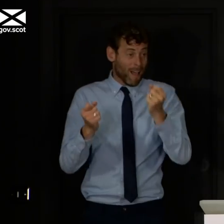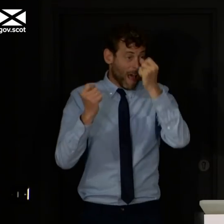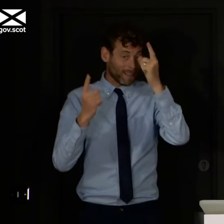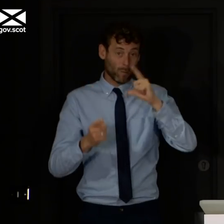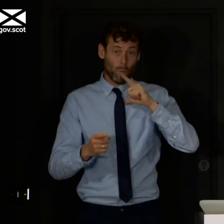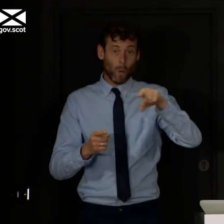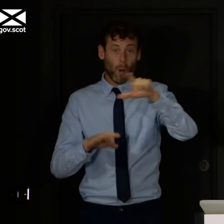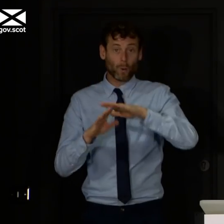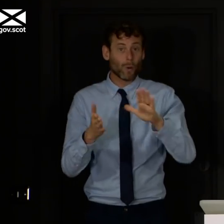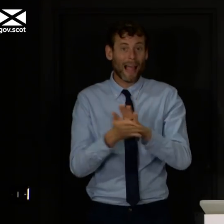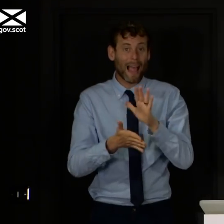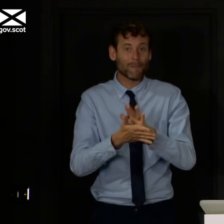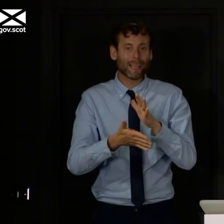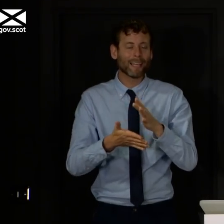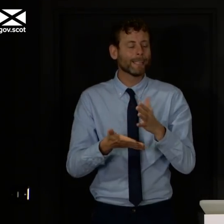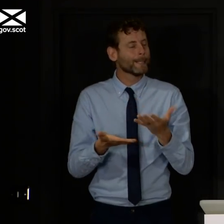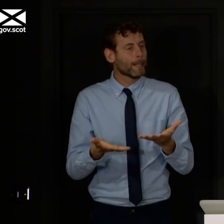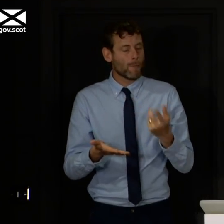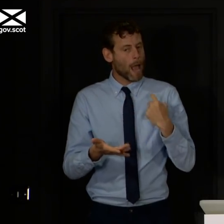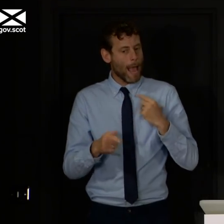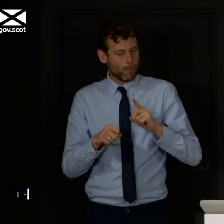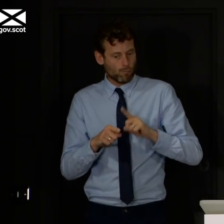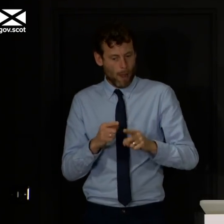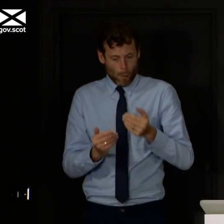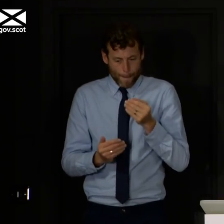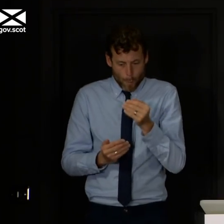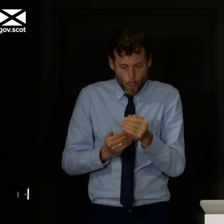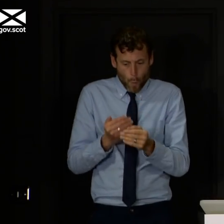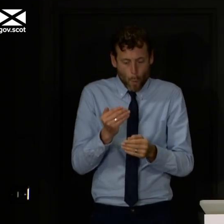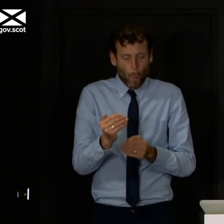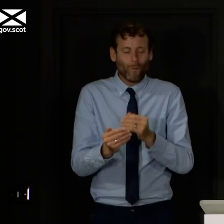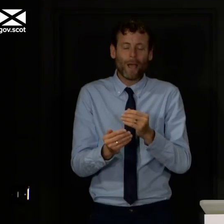with. But what I'm trying to do is make changes and take decisions in a way that gives people